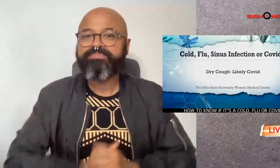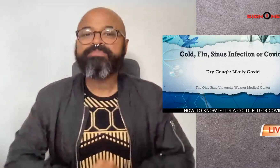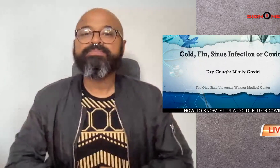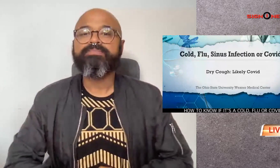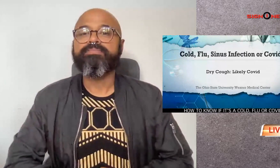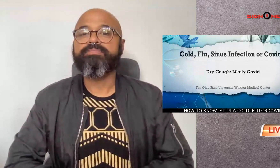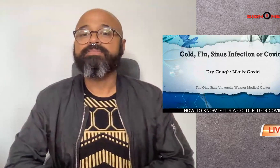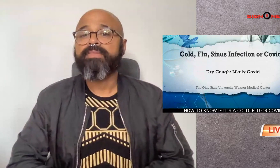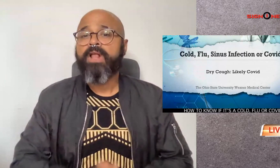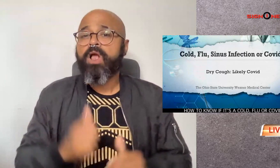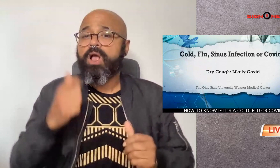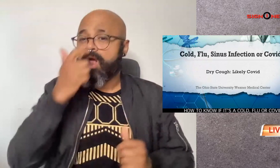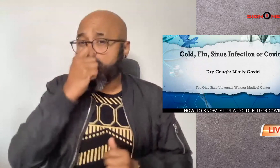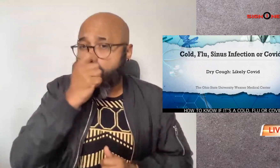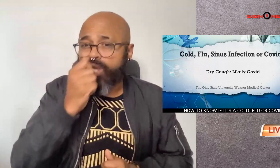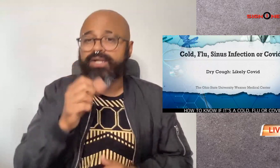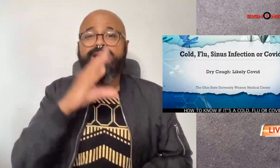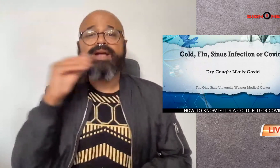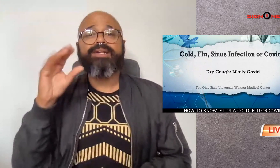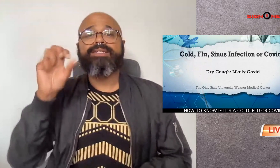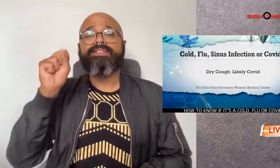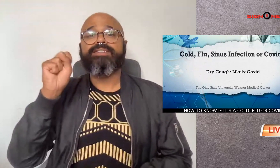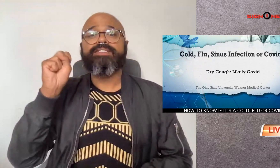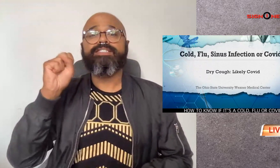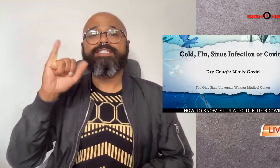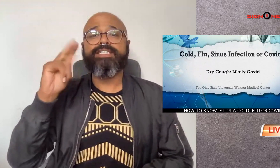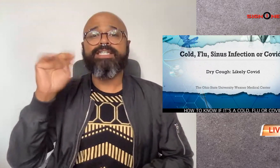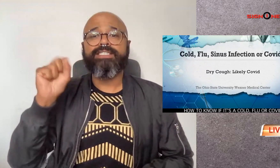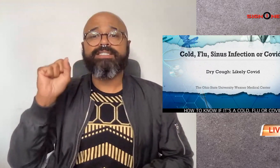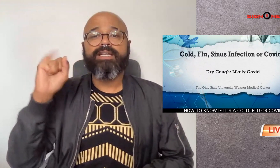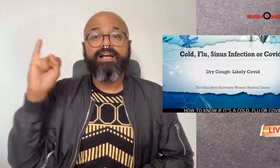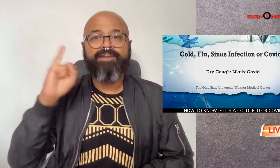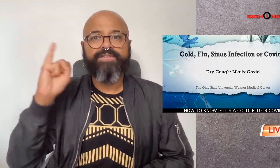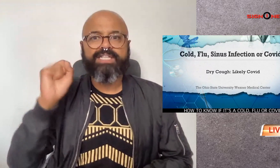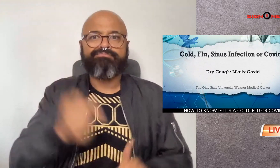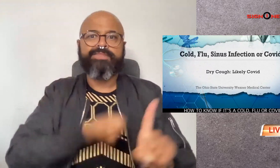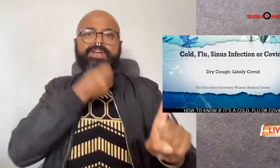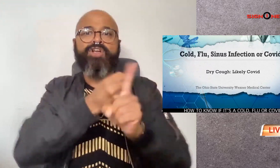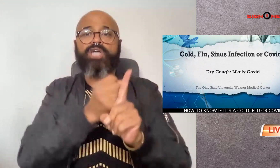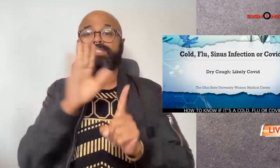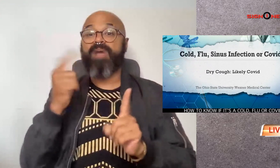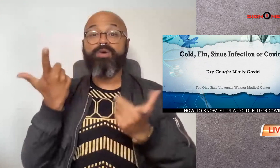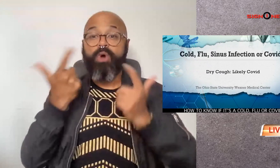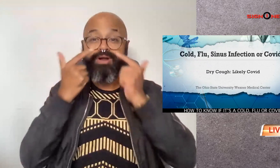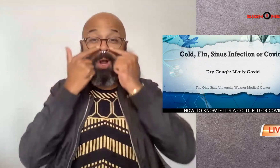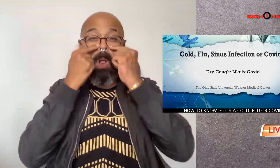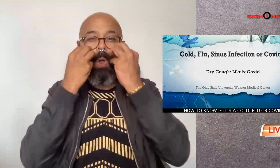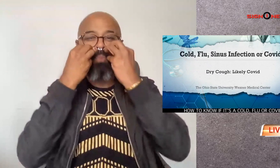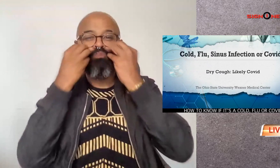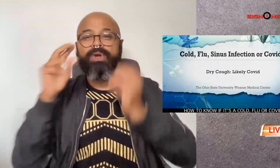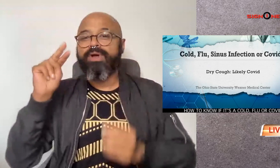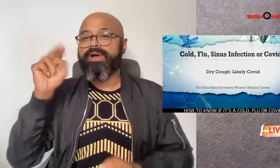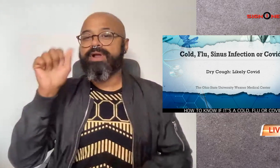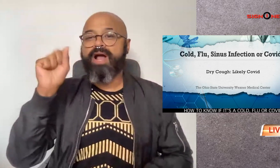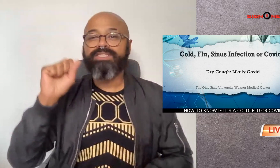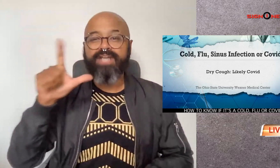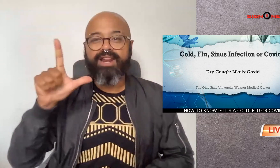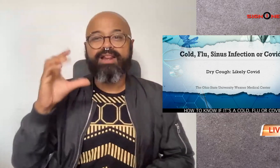it's likely caused by Covid 19 cold and sinus infections are caused by nasal congestion